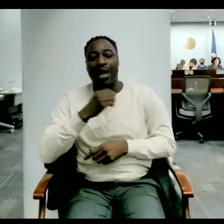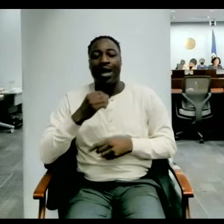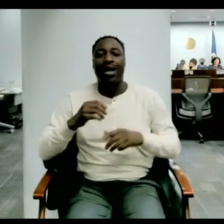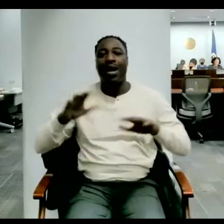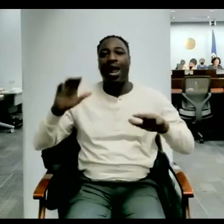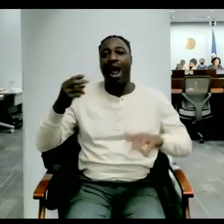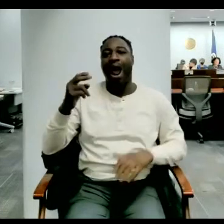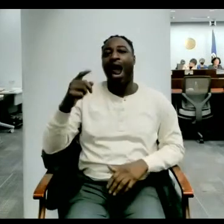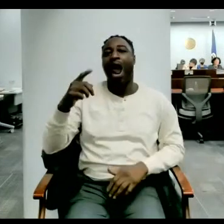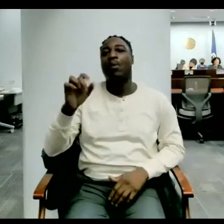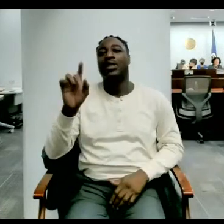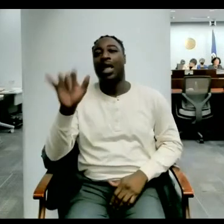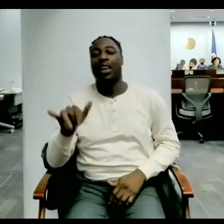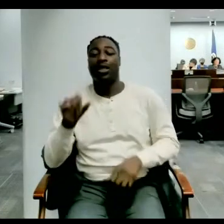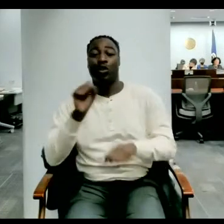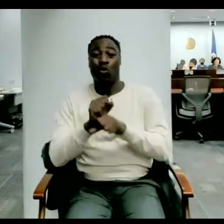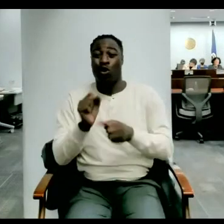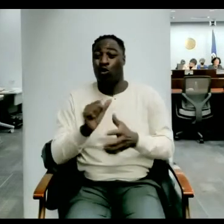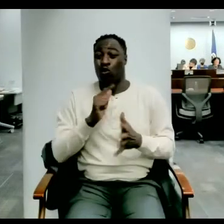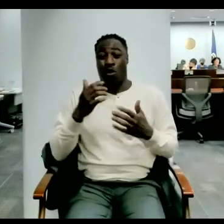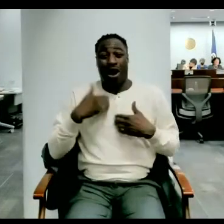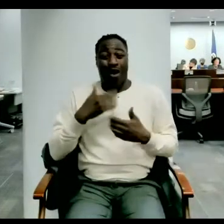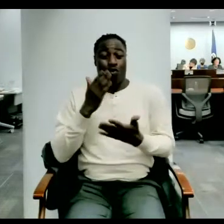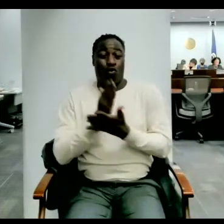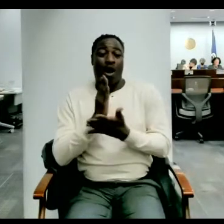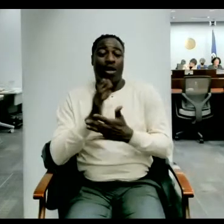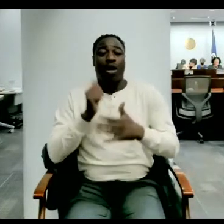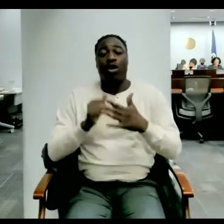These workers are robbed of their rights under the civil laws,